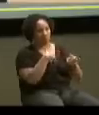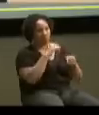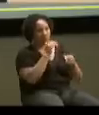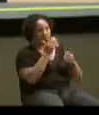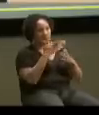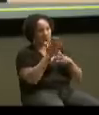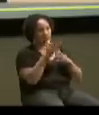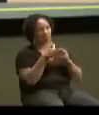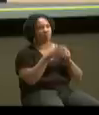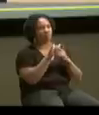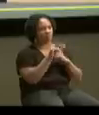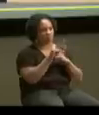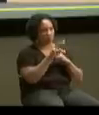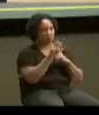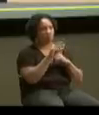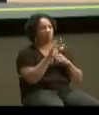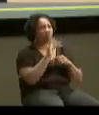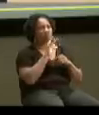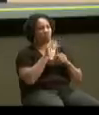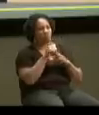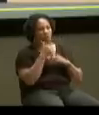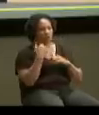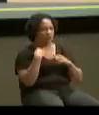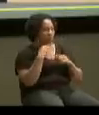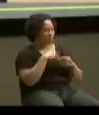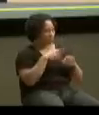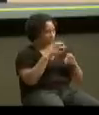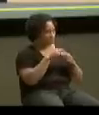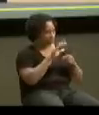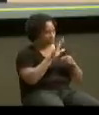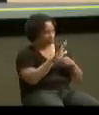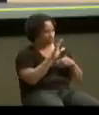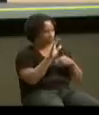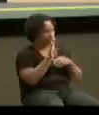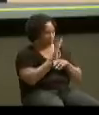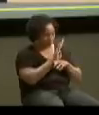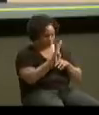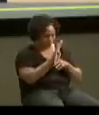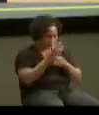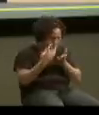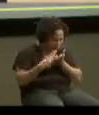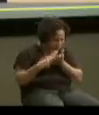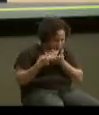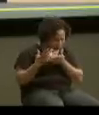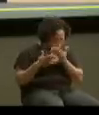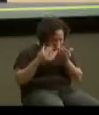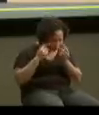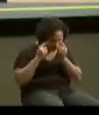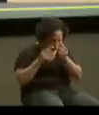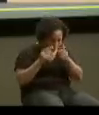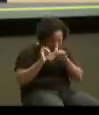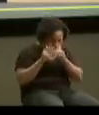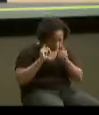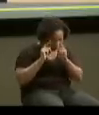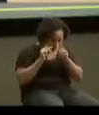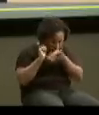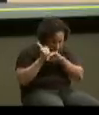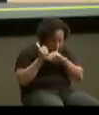INVENTORIES TO TALK WITH OTHER MEMBERS WITHIN THEIR INDUSTRY ABOUT WHAT ARE LIKELY GOALS.